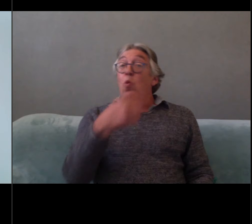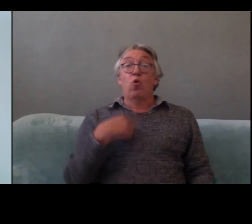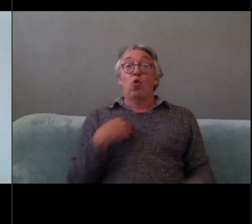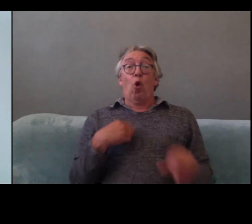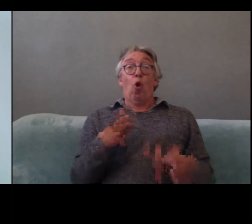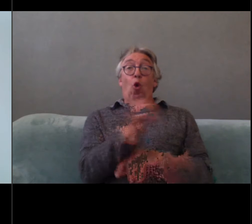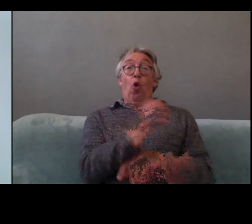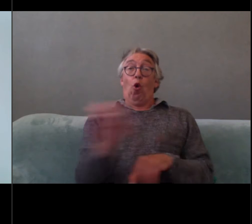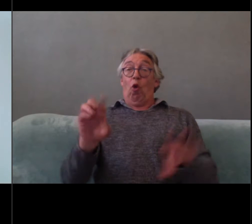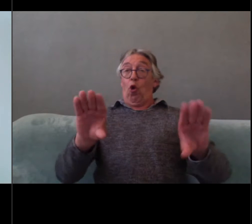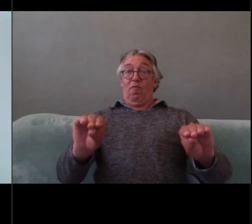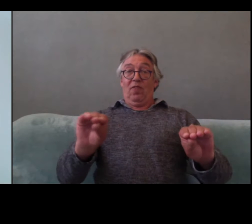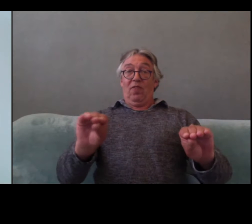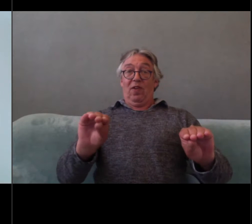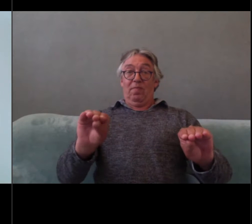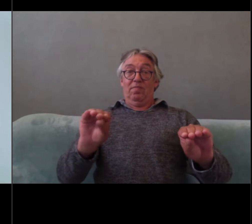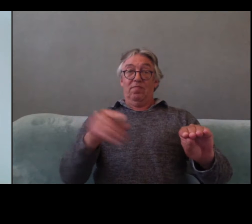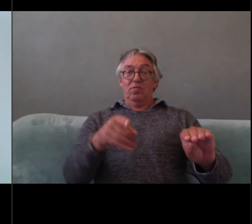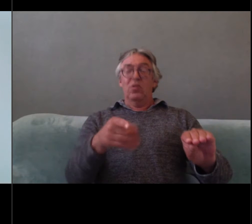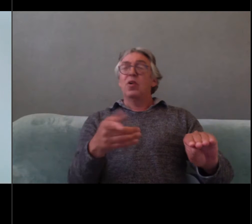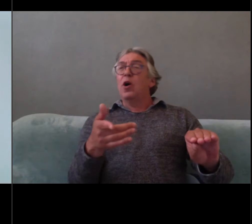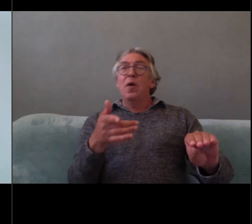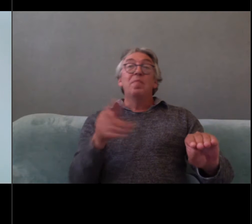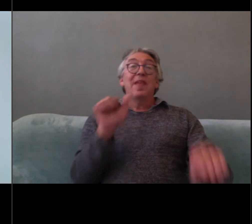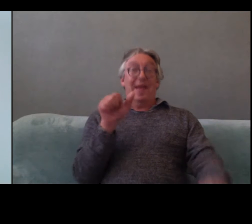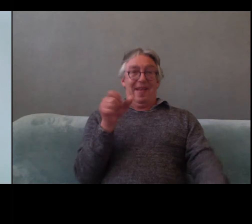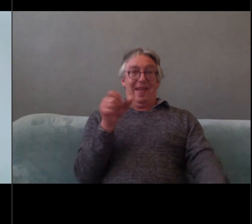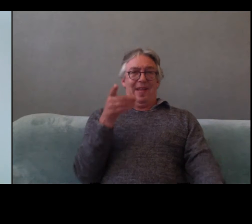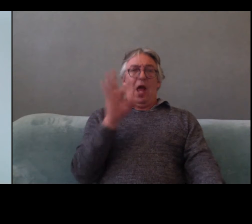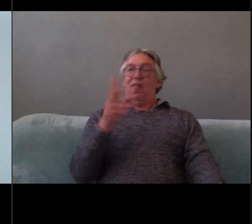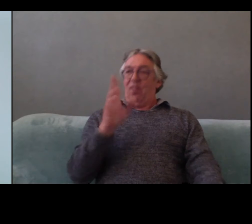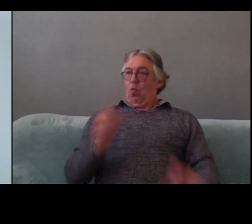Don't worry you are trying to unmute and you are not able to. It's normal.